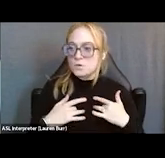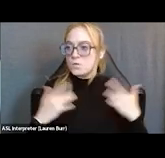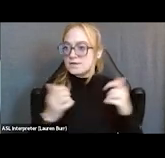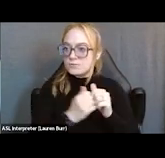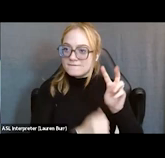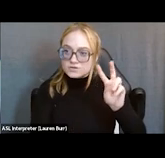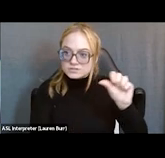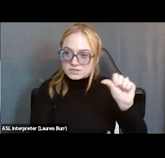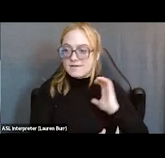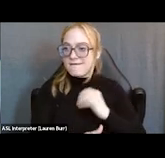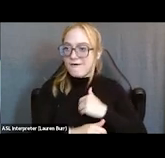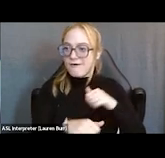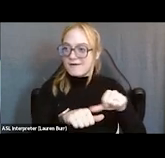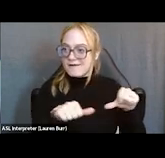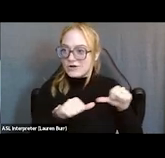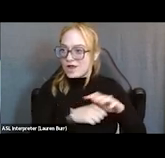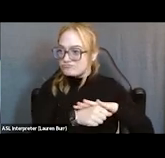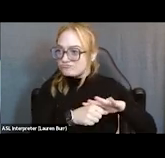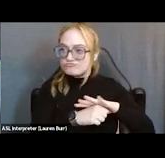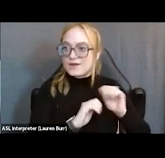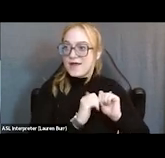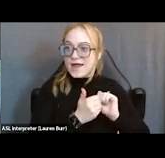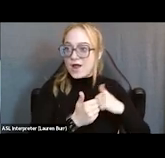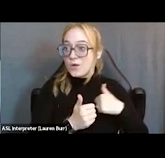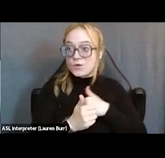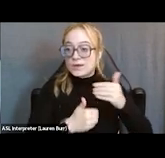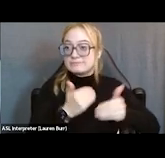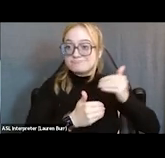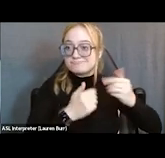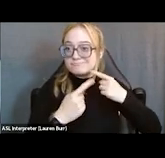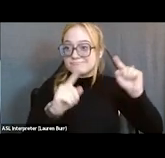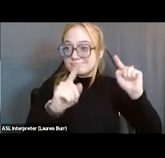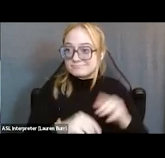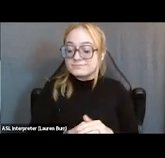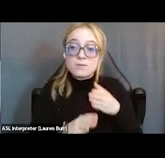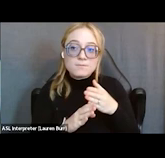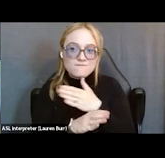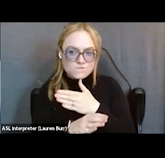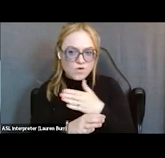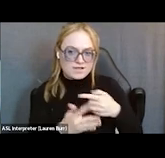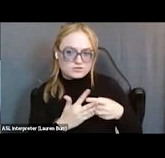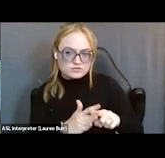and our area and how we got there. And before I get started, I wanna say this. So I'm working in a state role now,